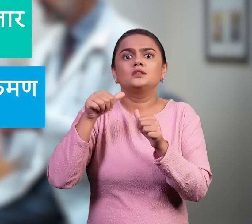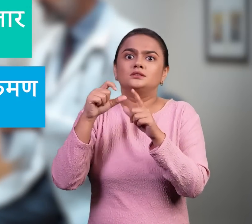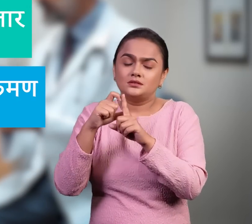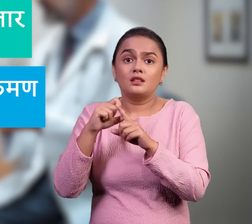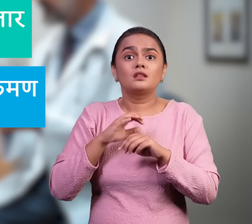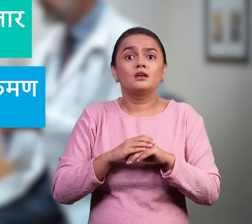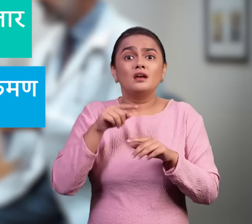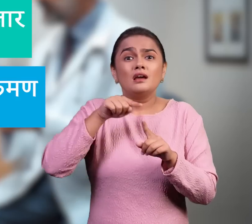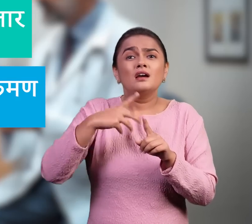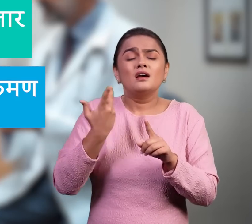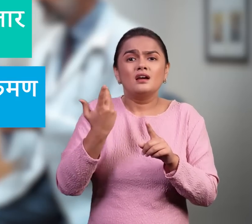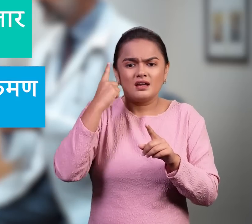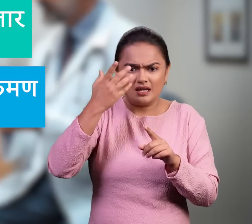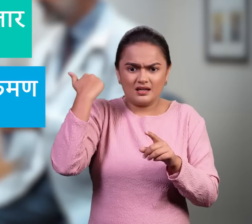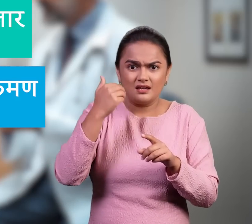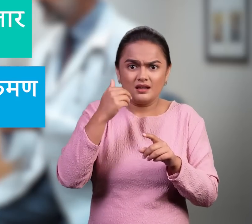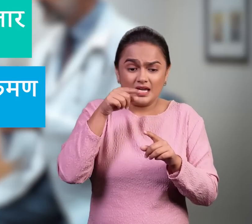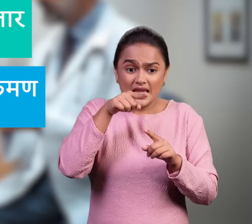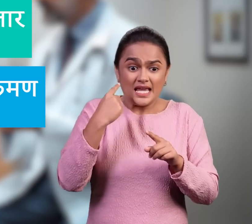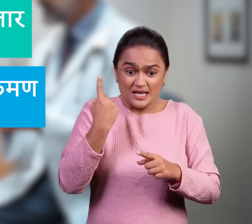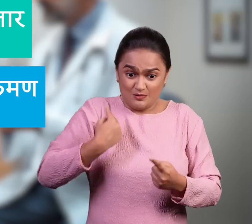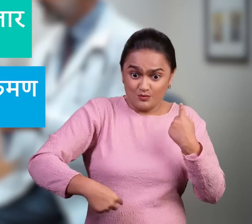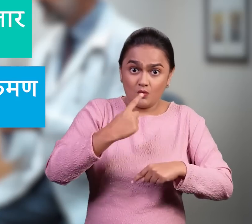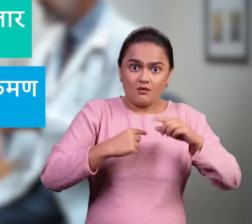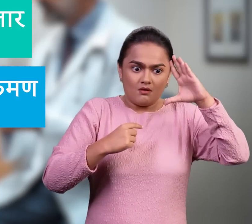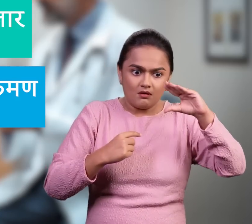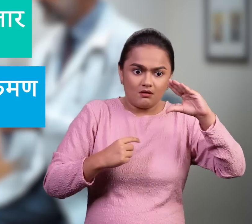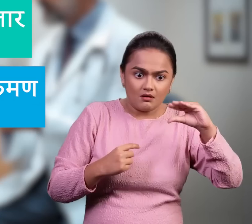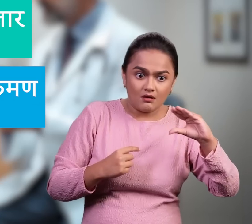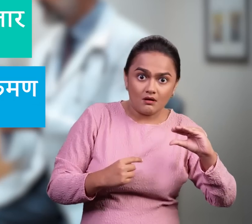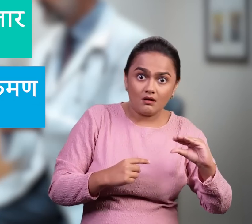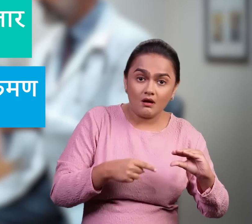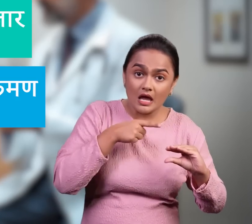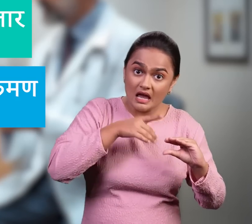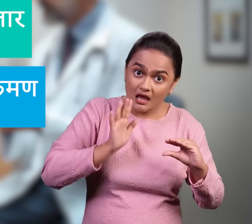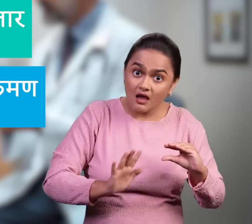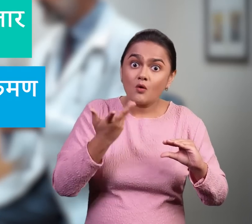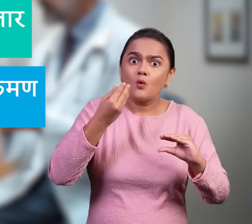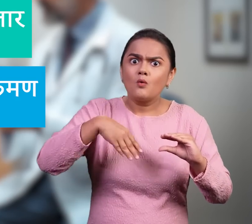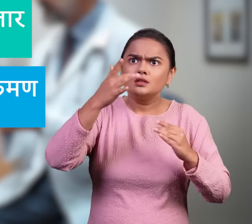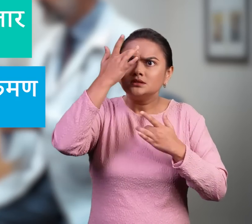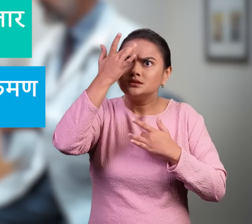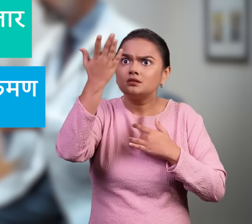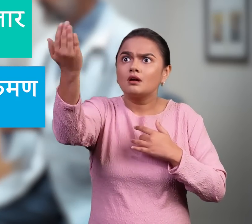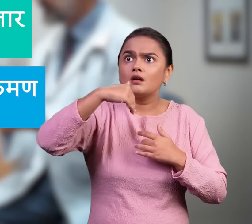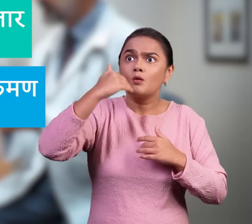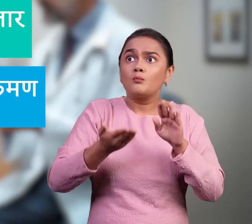These infections take advantage of a weakened immune system. As soon as your immunity weakens, they enter your body.